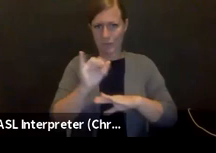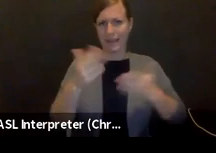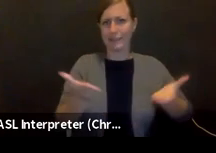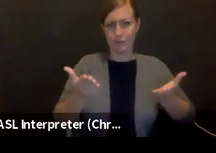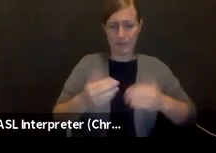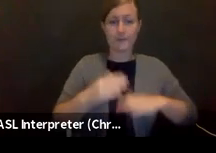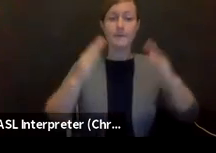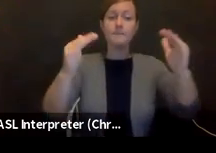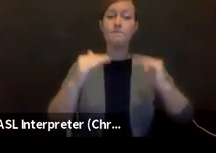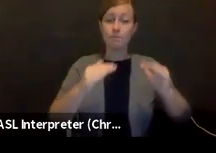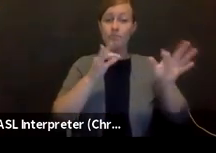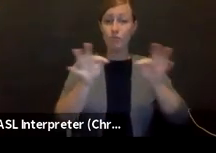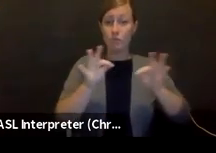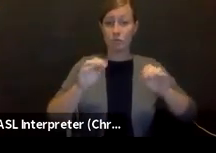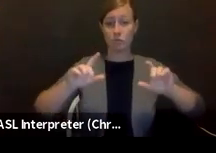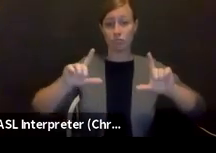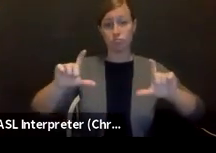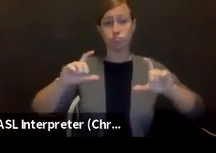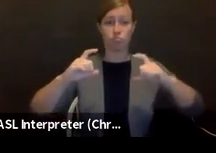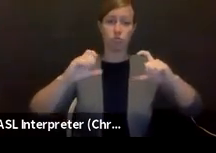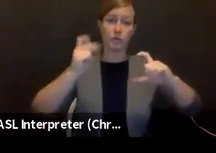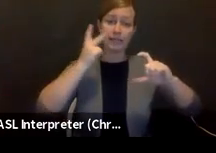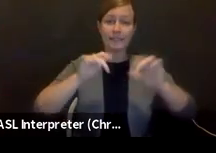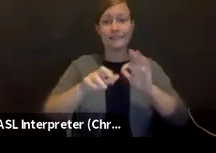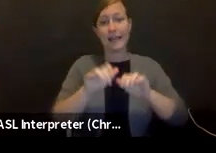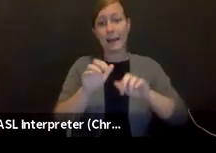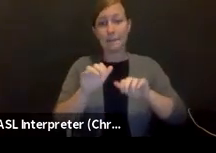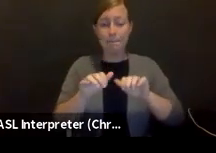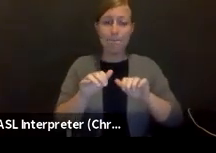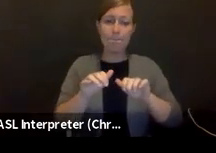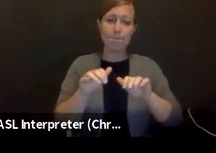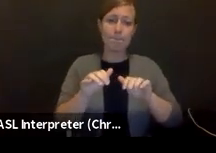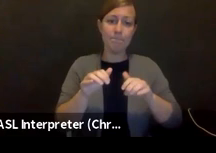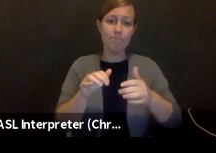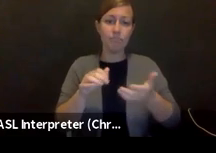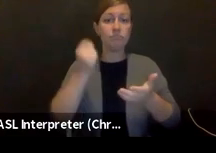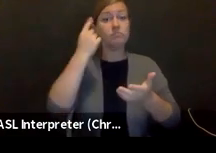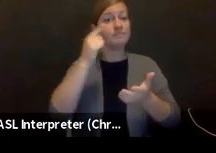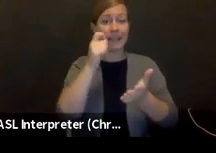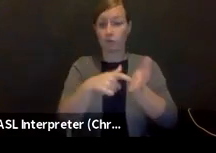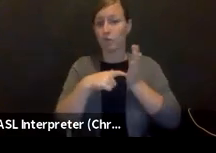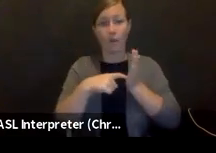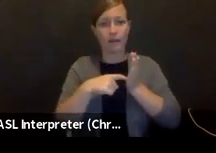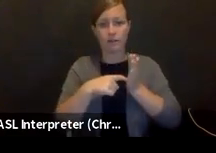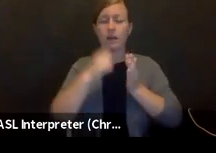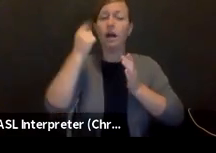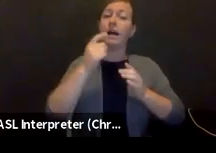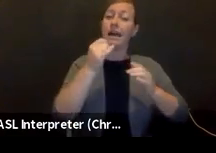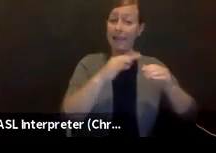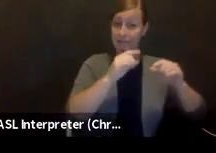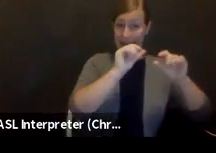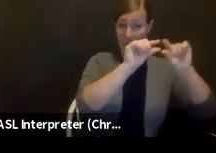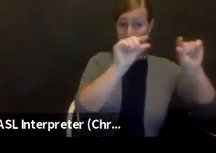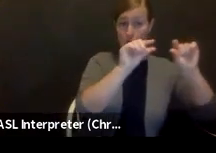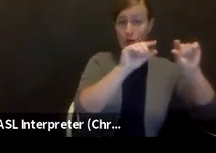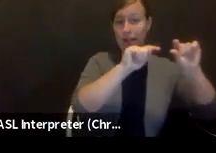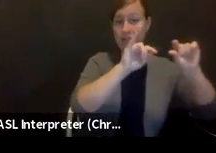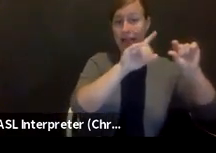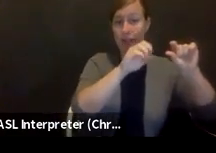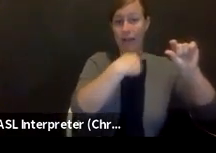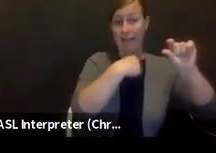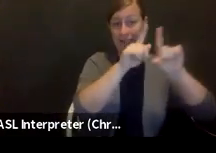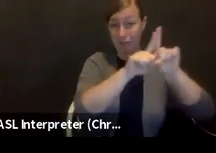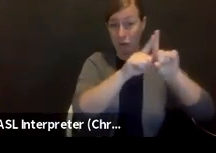ESD 189 - Amy Colburn: Description, you'll see at the top so you can type in, if you want a description. You don't have to. It's not required. So anything with an asterix is required anything without is not